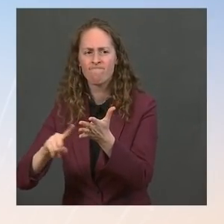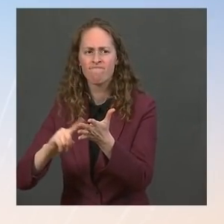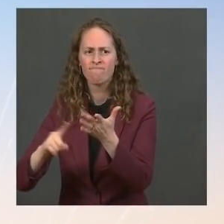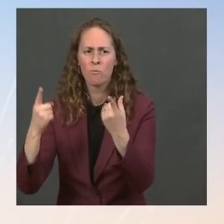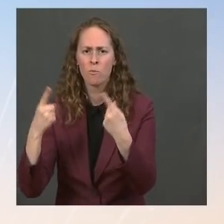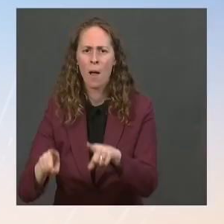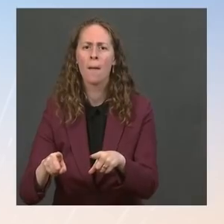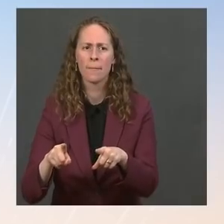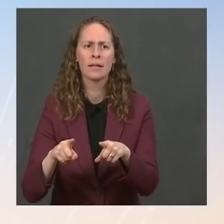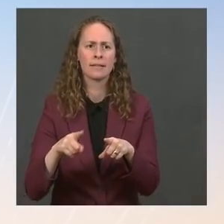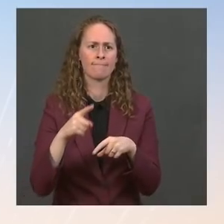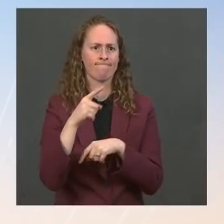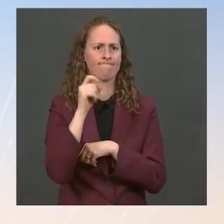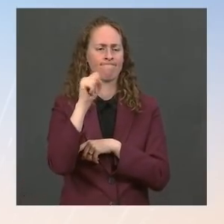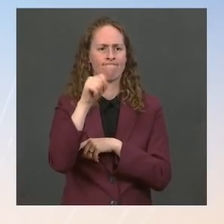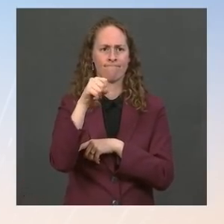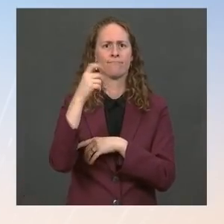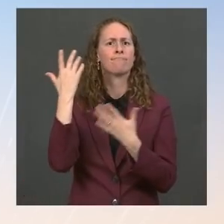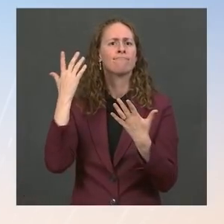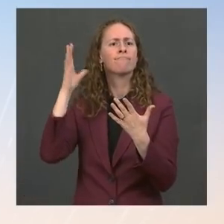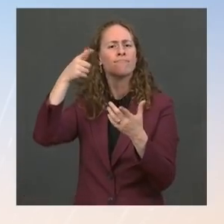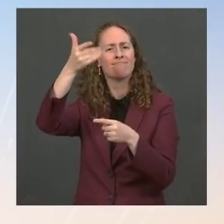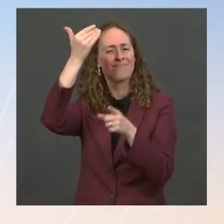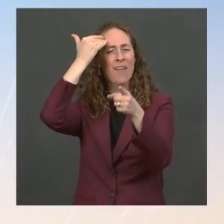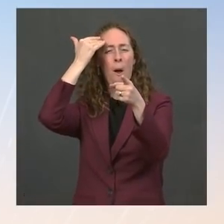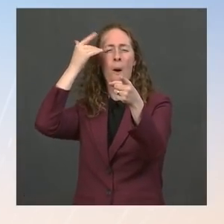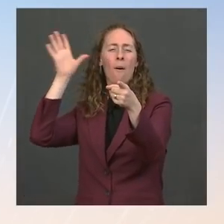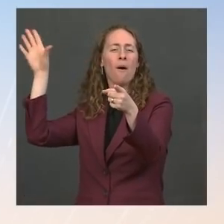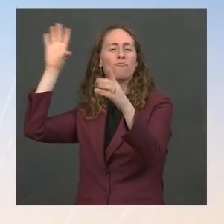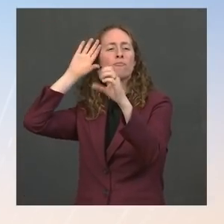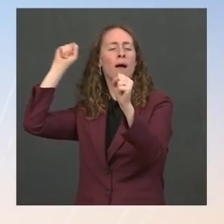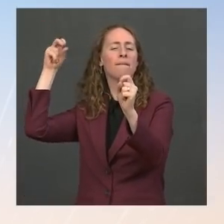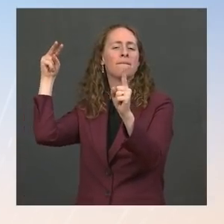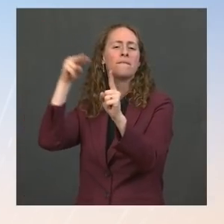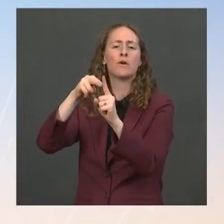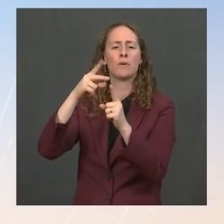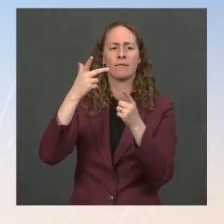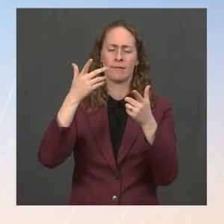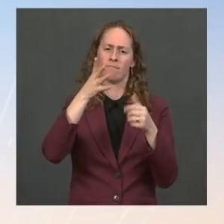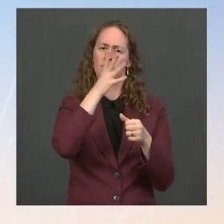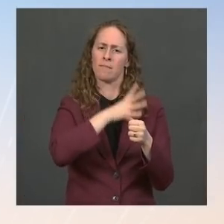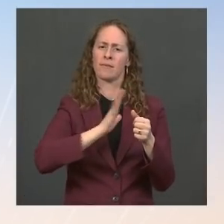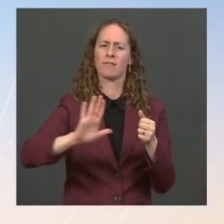of this administration is on a woman's right to choose, as is evidenced by the Department of Justice's